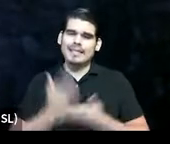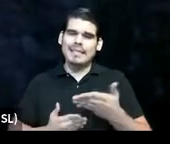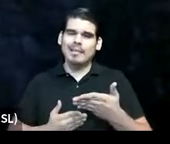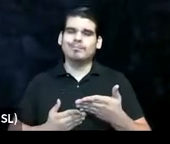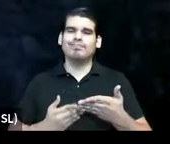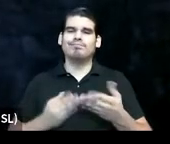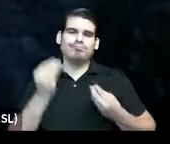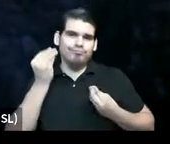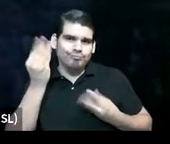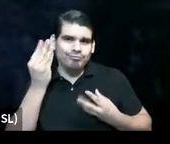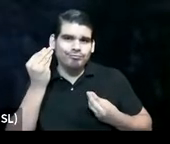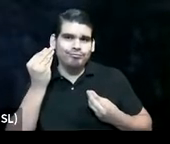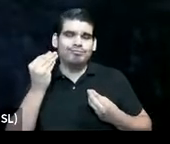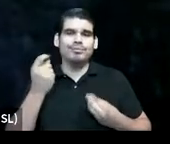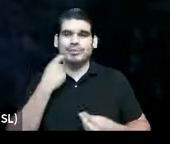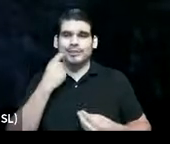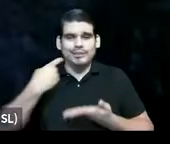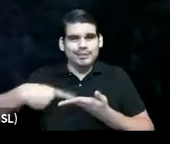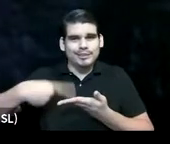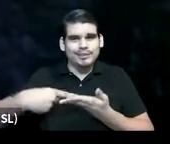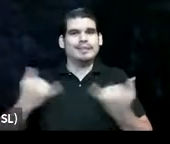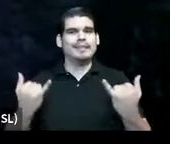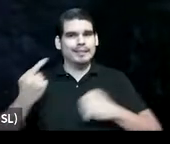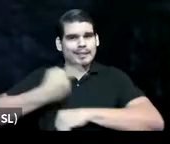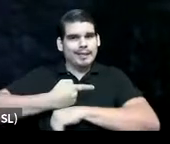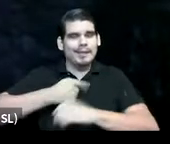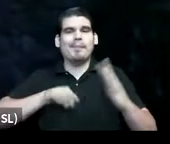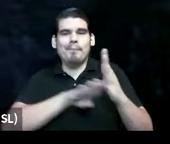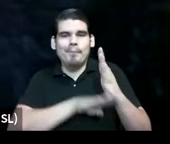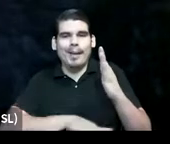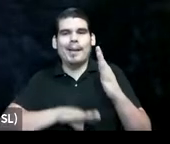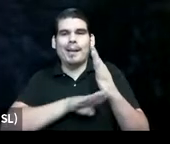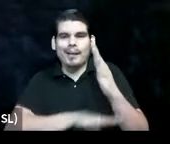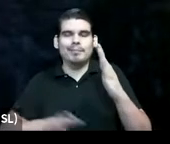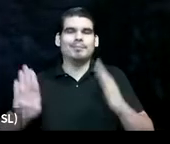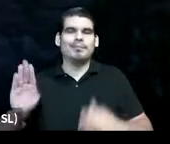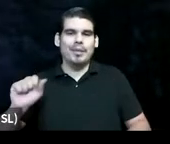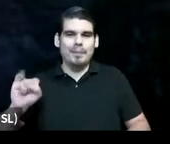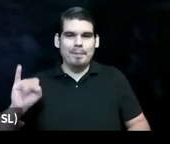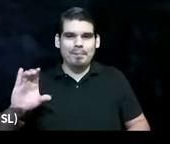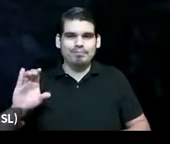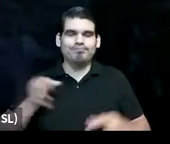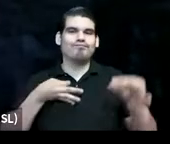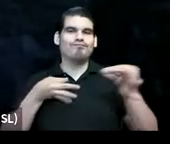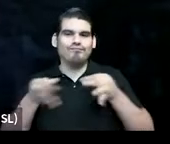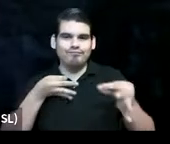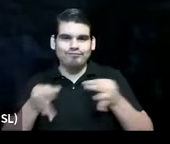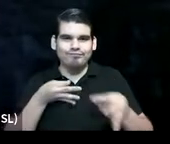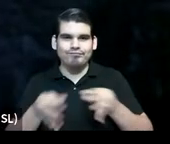you're really unsure of how to piece together your resolution is focusing on the wording. So this has some examples of strong word choices that you can use